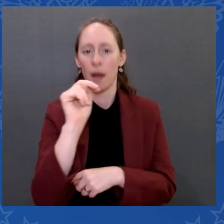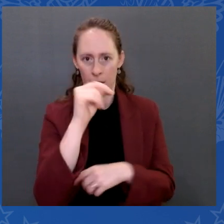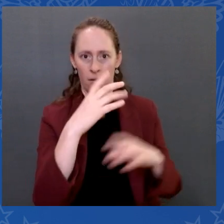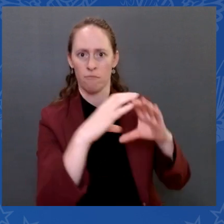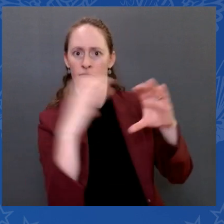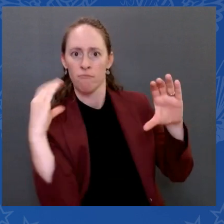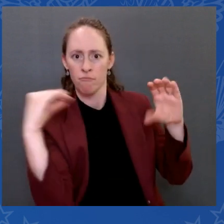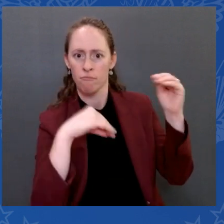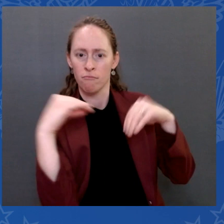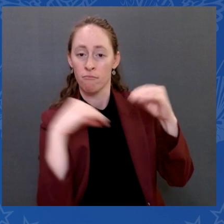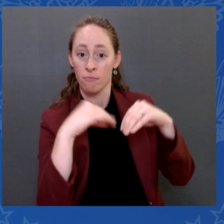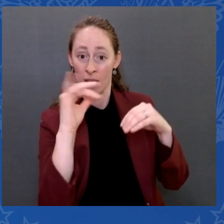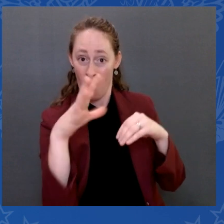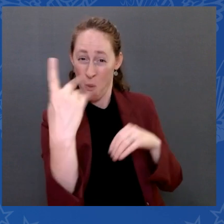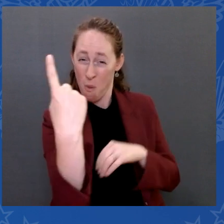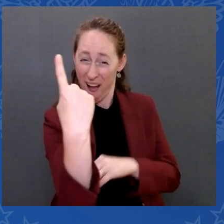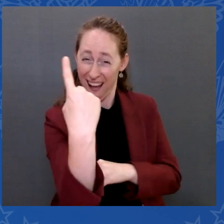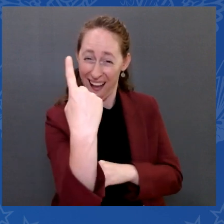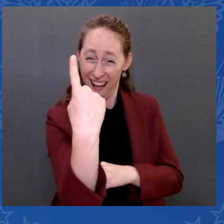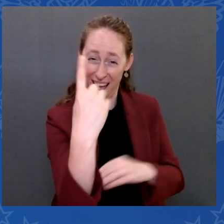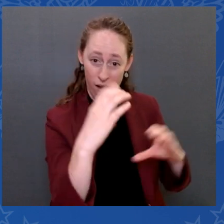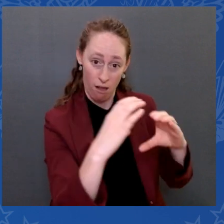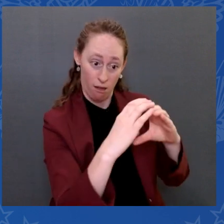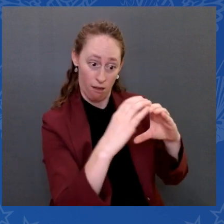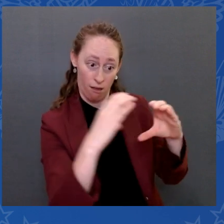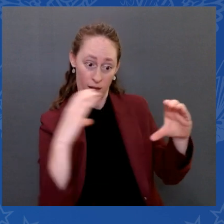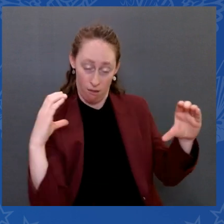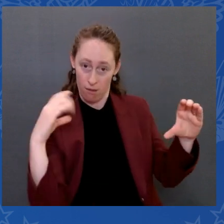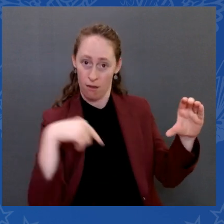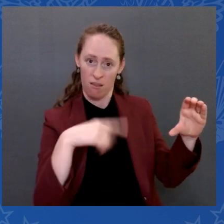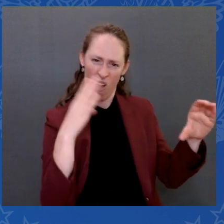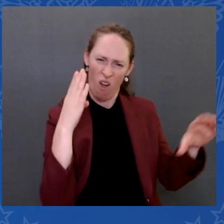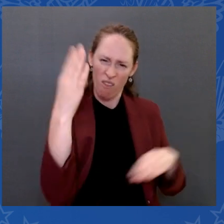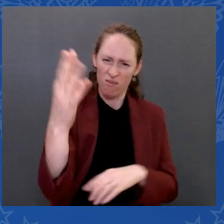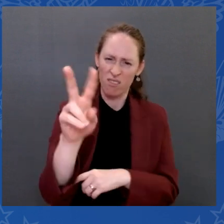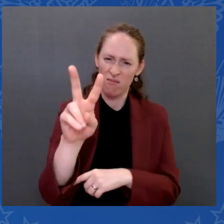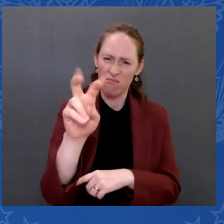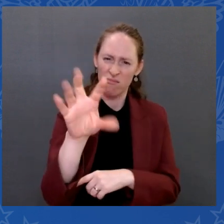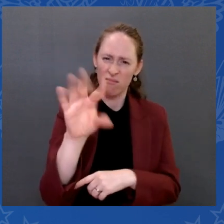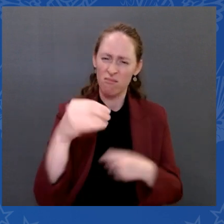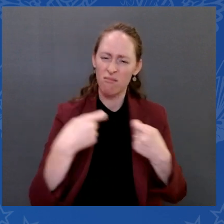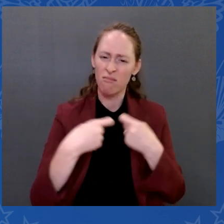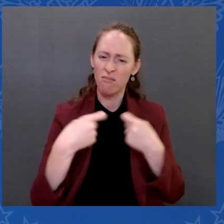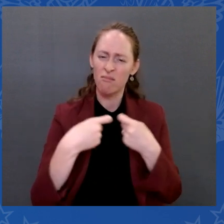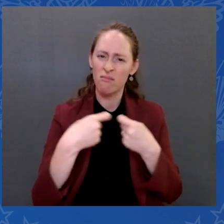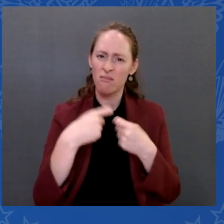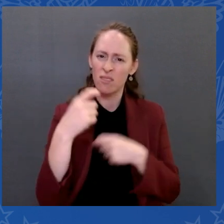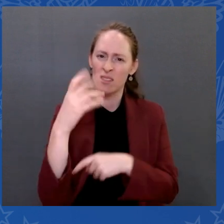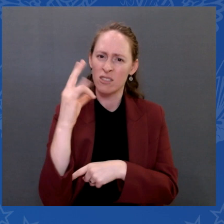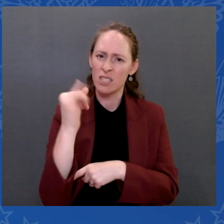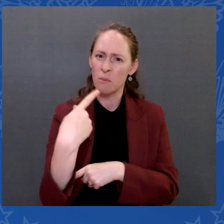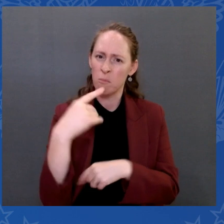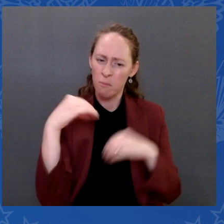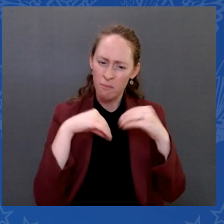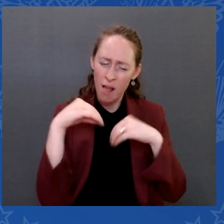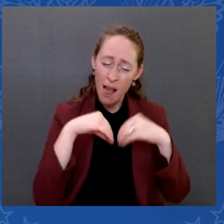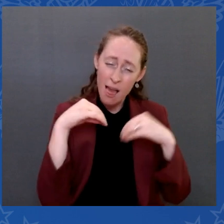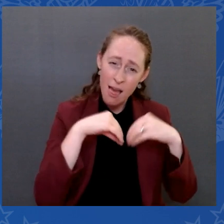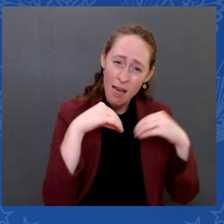And if we look at a larger product, helicopters such as the CH-53K that we're building for your U.S. Marines today,